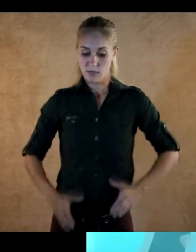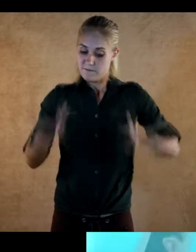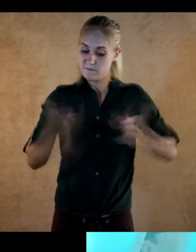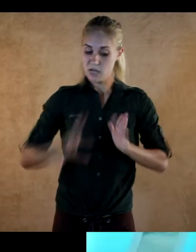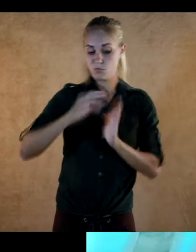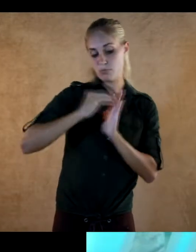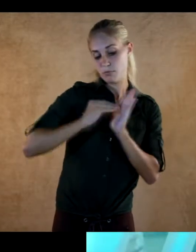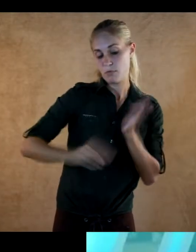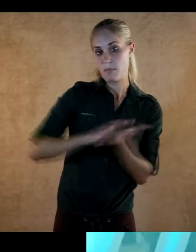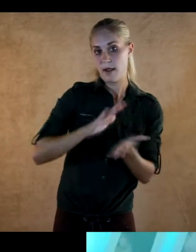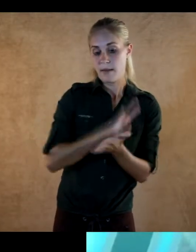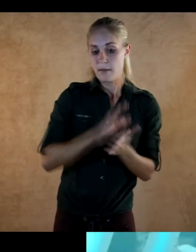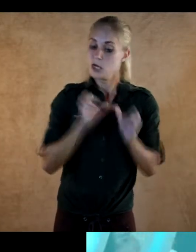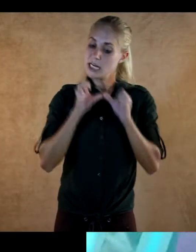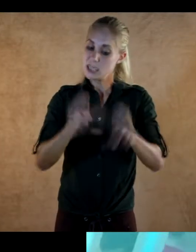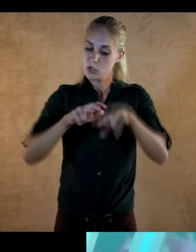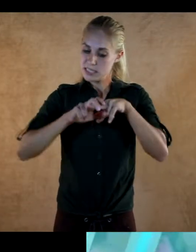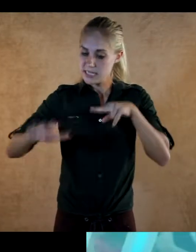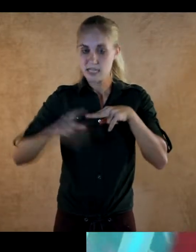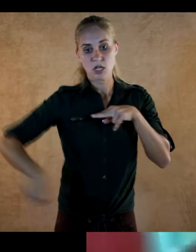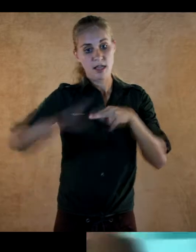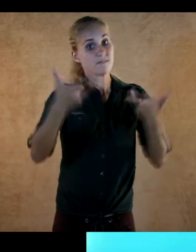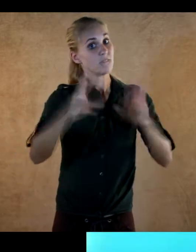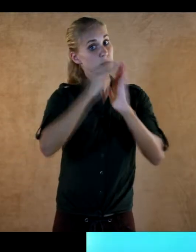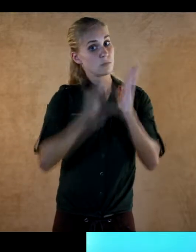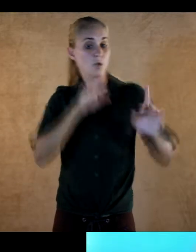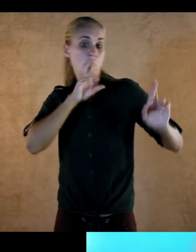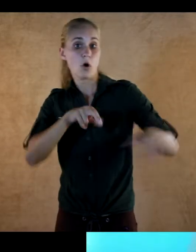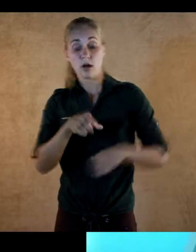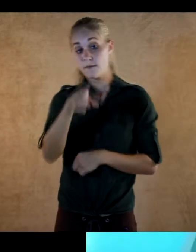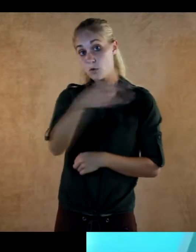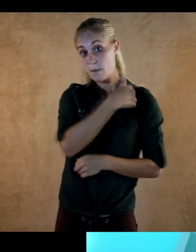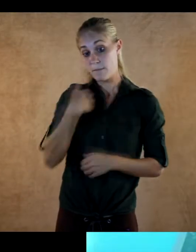Remain seated with your guests until they have completed their order forms. If you're a member without guests,